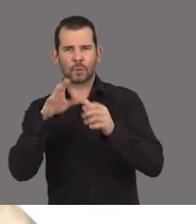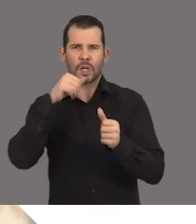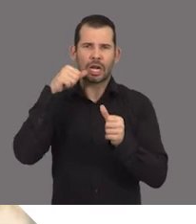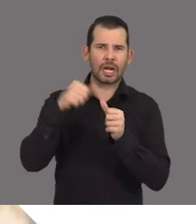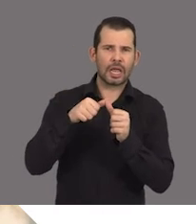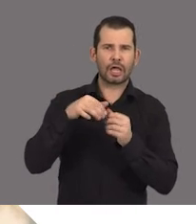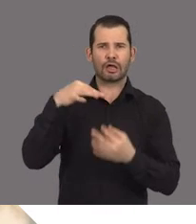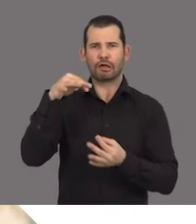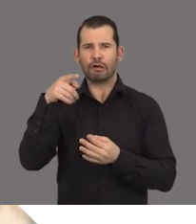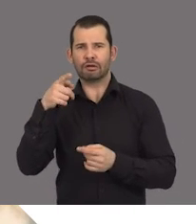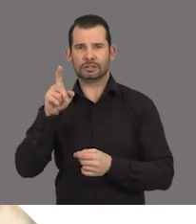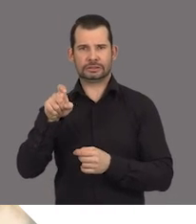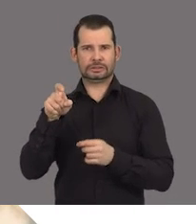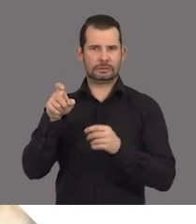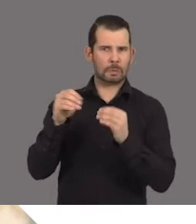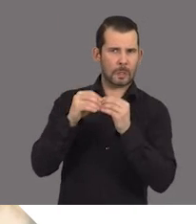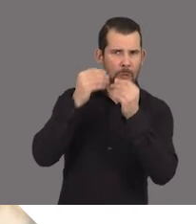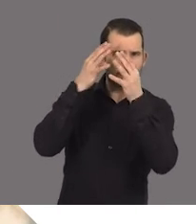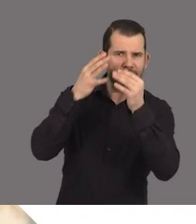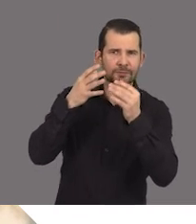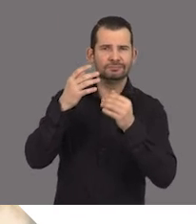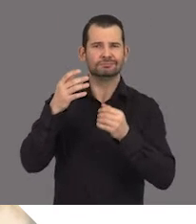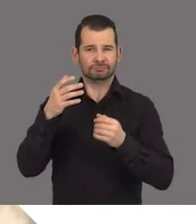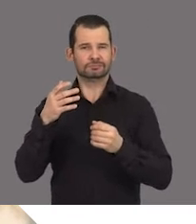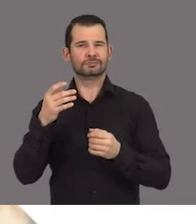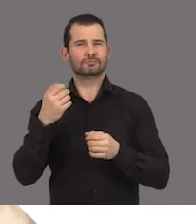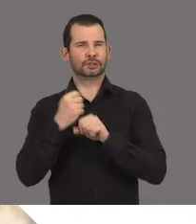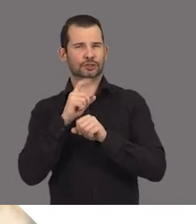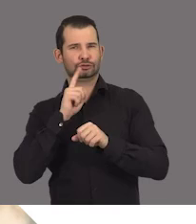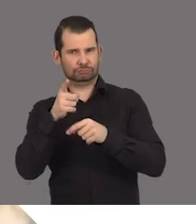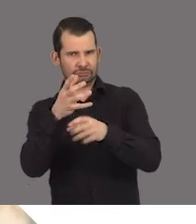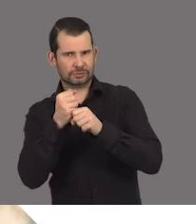information and to make sure you’re getting the right benefits and credits.